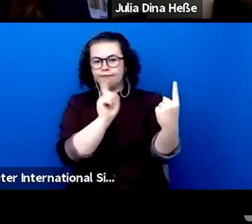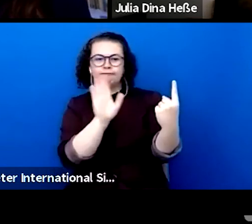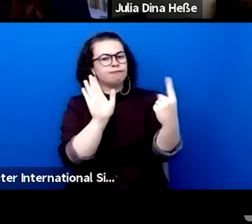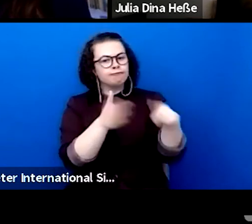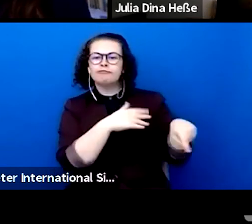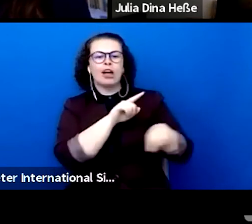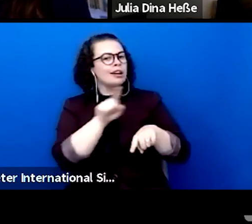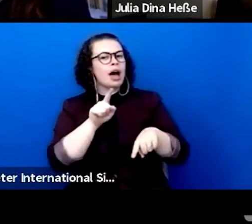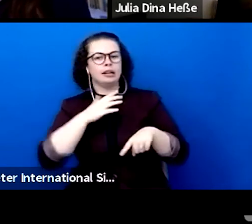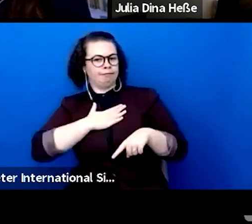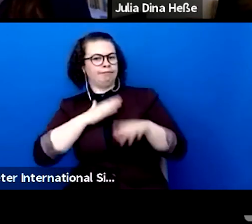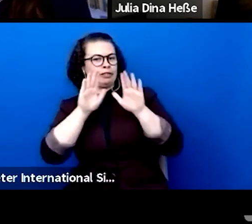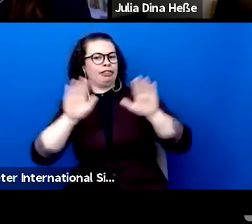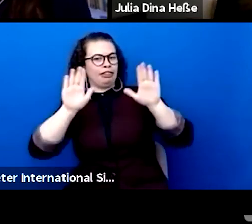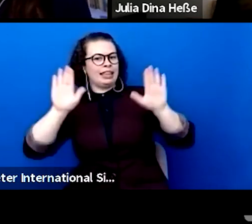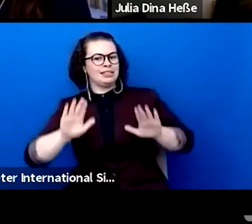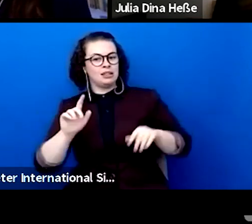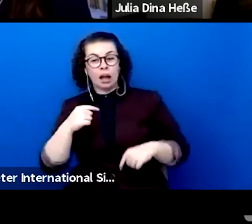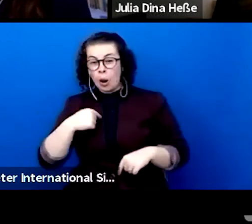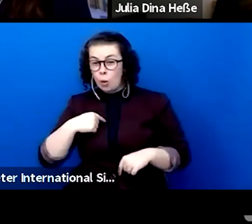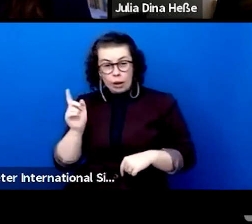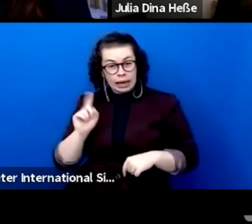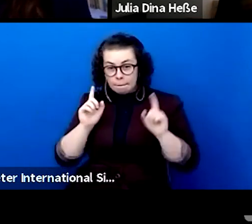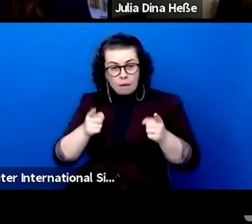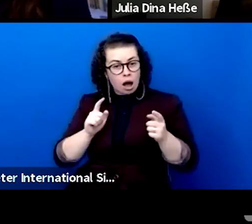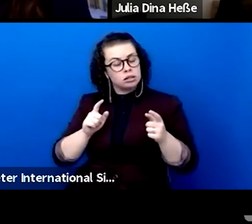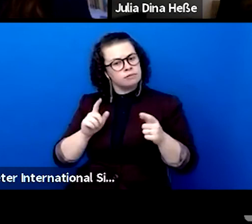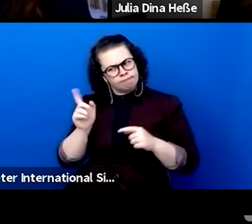trying to create more multilingual performance, I mean a lot of children,